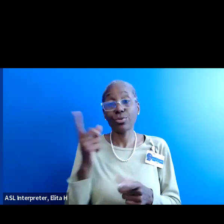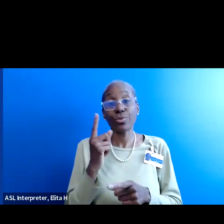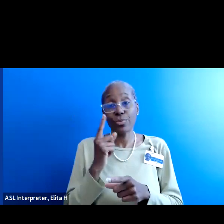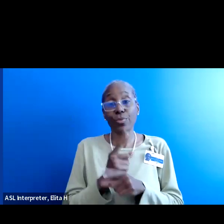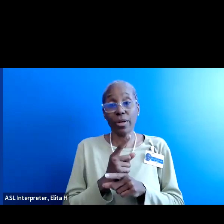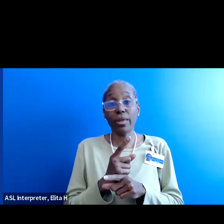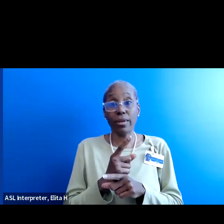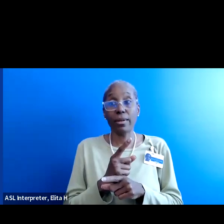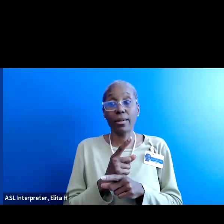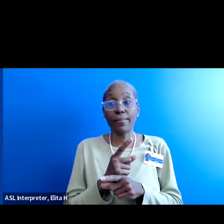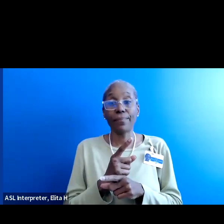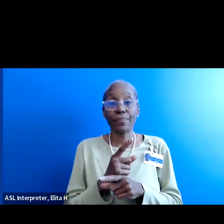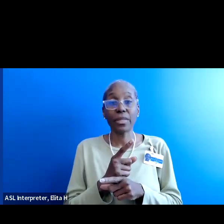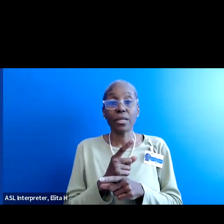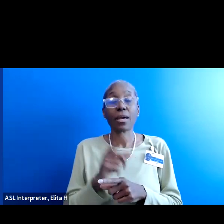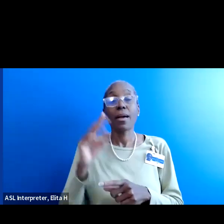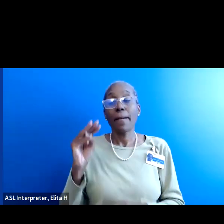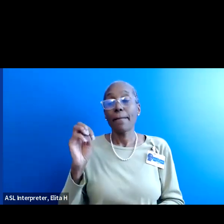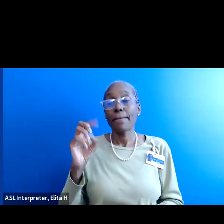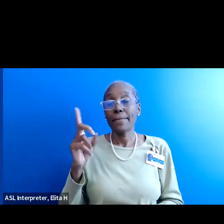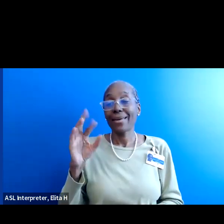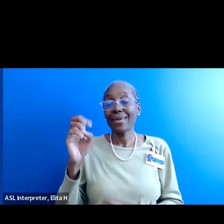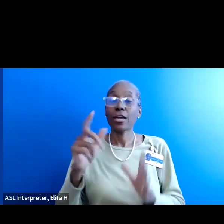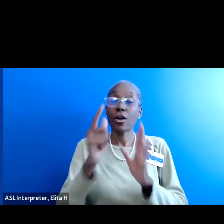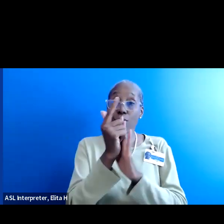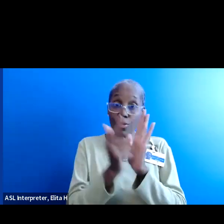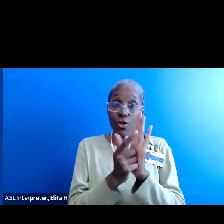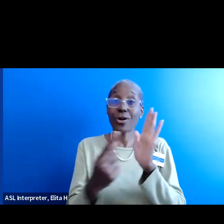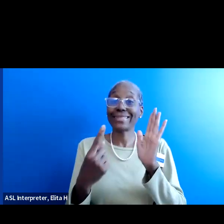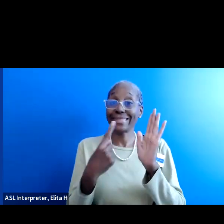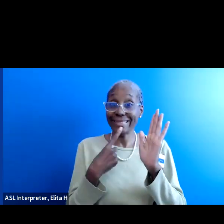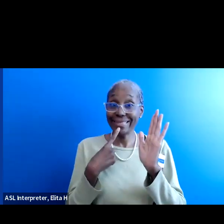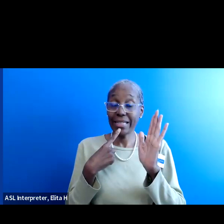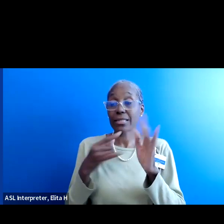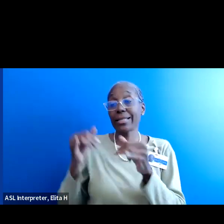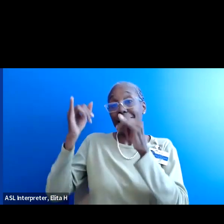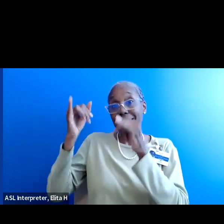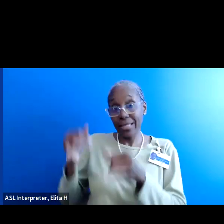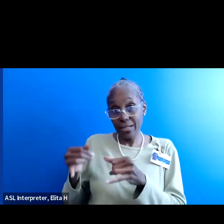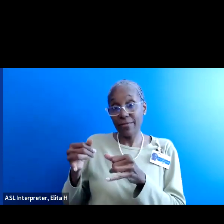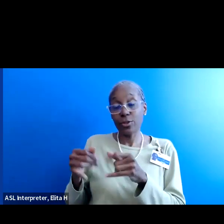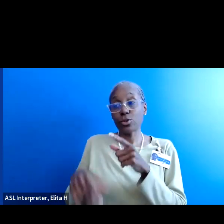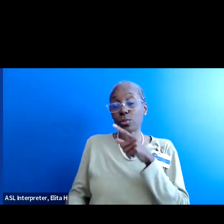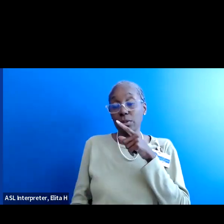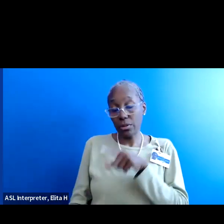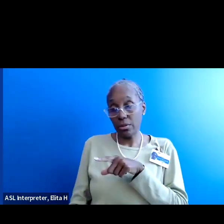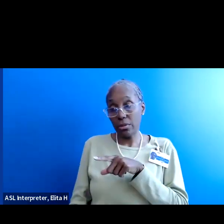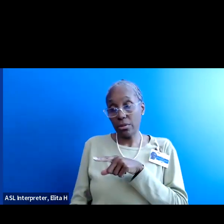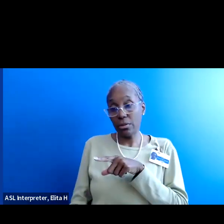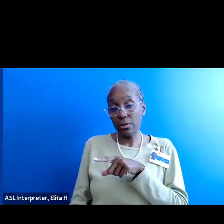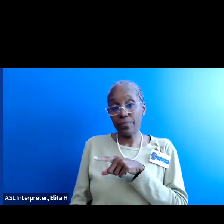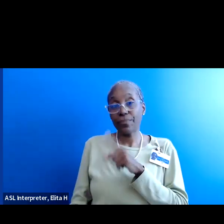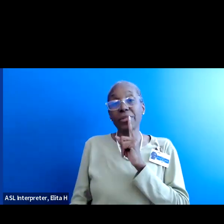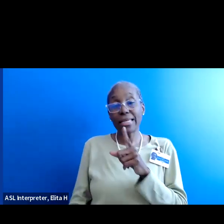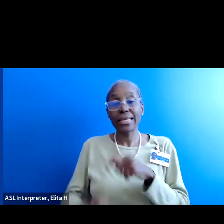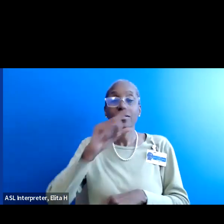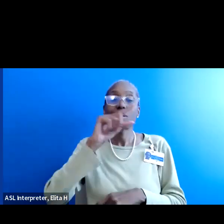The Medicare law states that if the individual is qualified to receive these